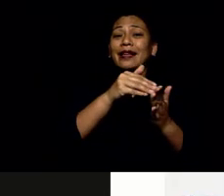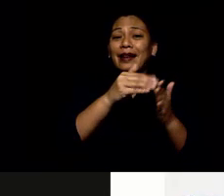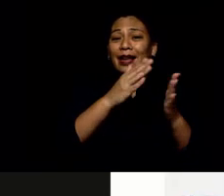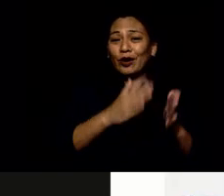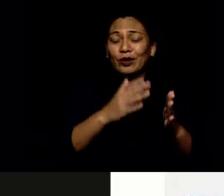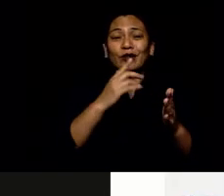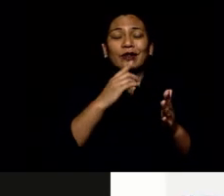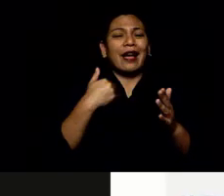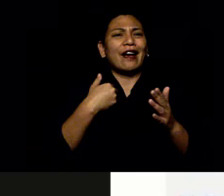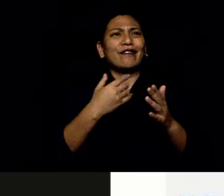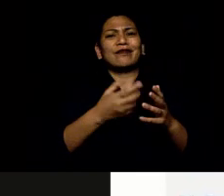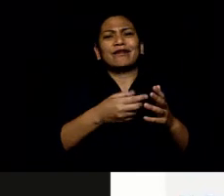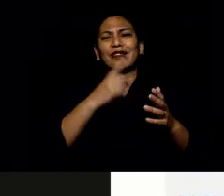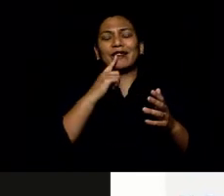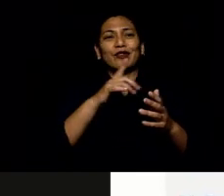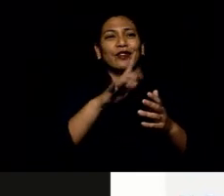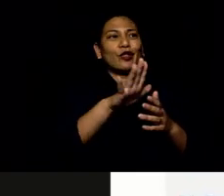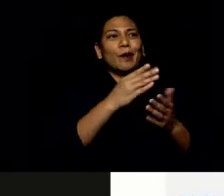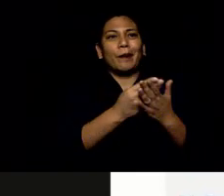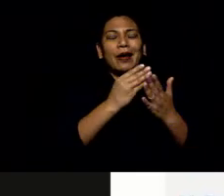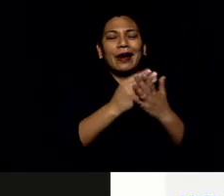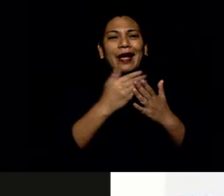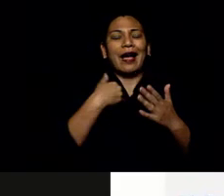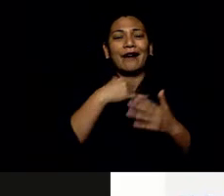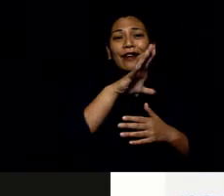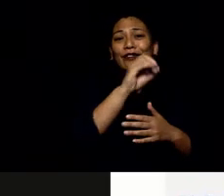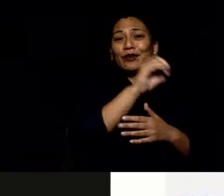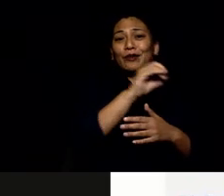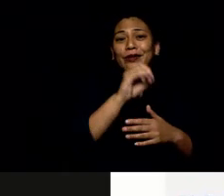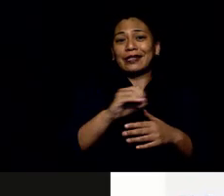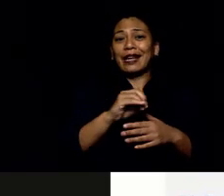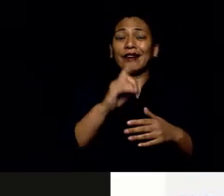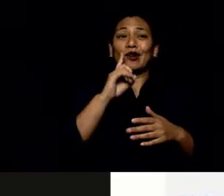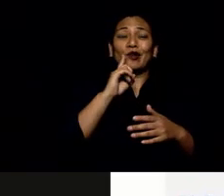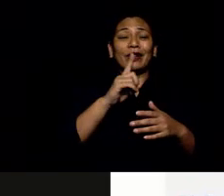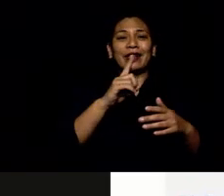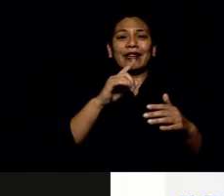the 50% of the world, bottom 50% of the world's population